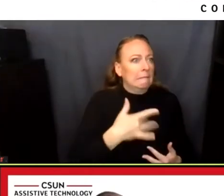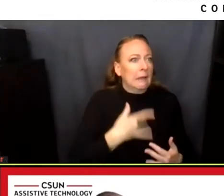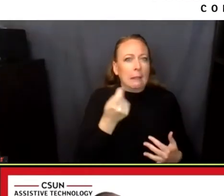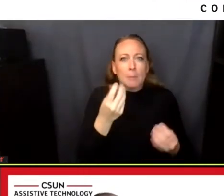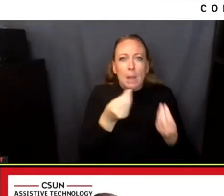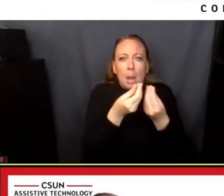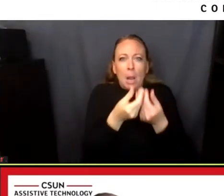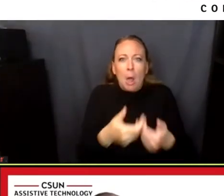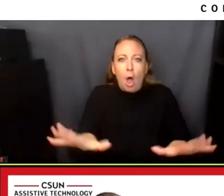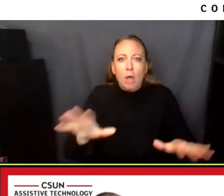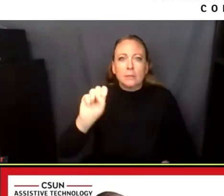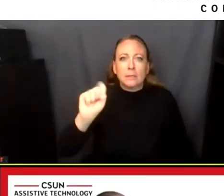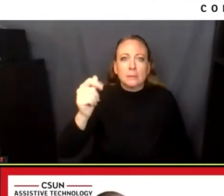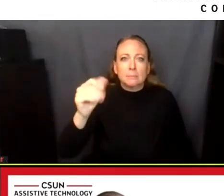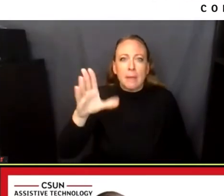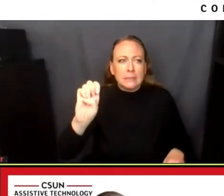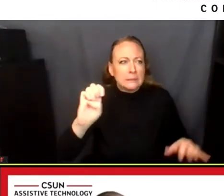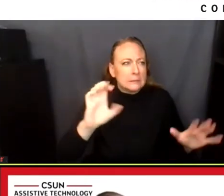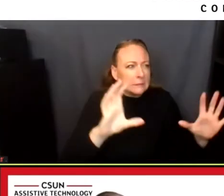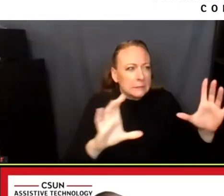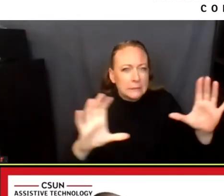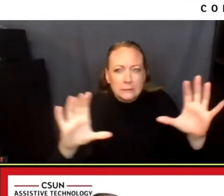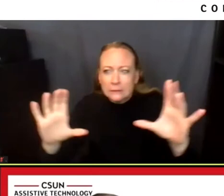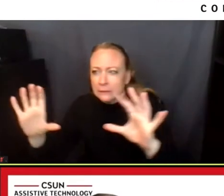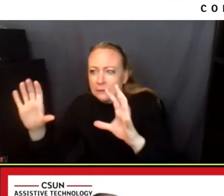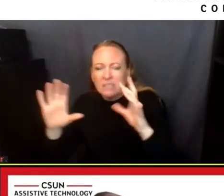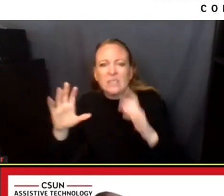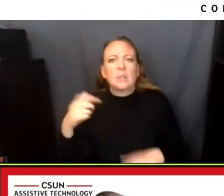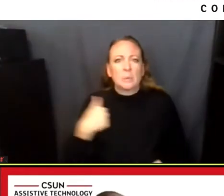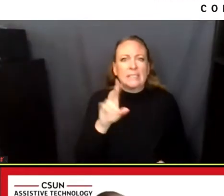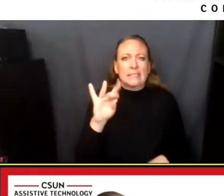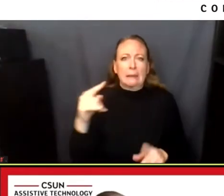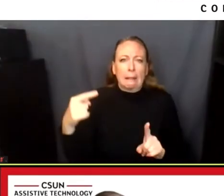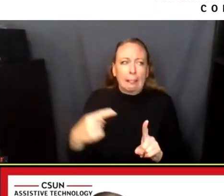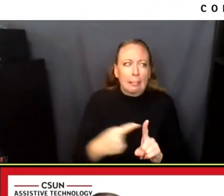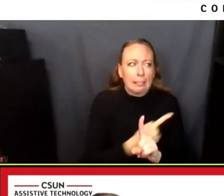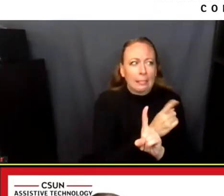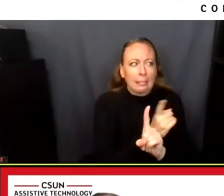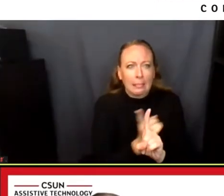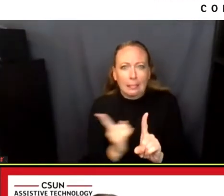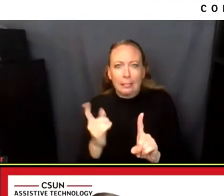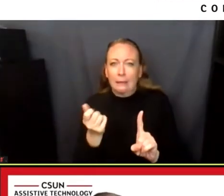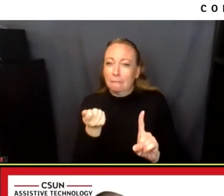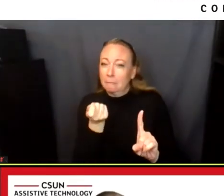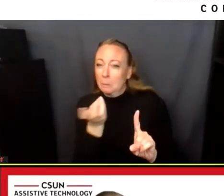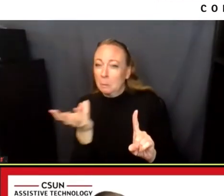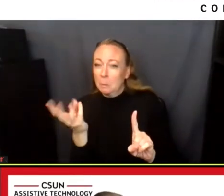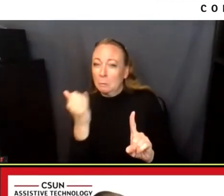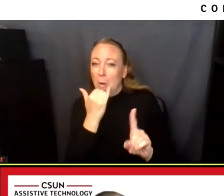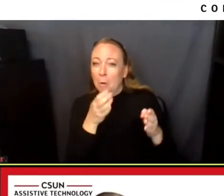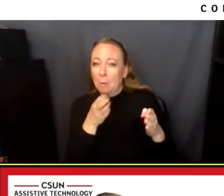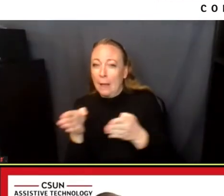And yes, we had a few detours, maybe more than a few, but we navigate through.